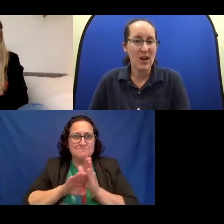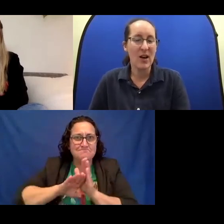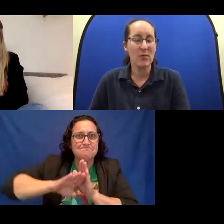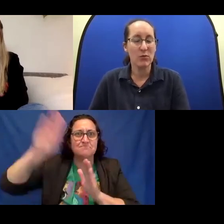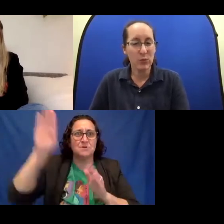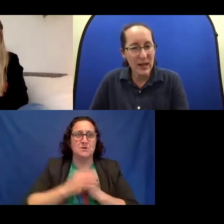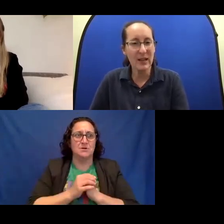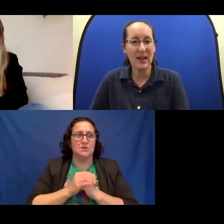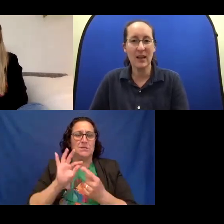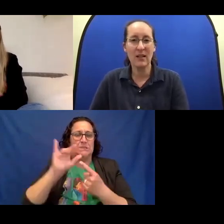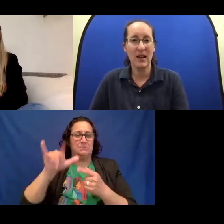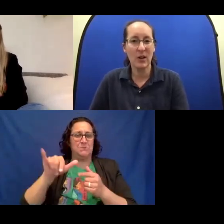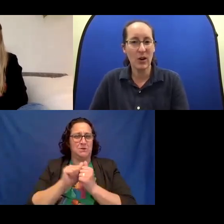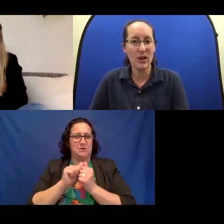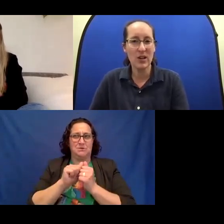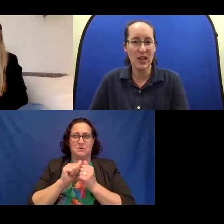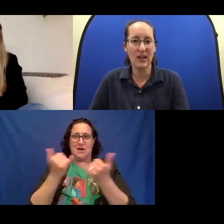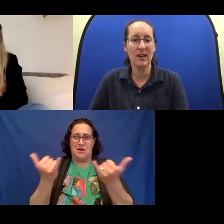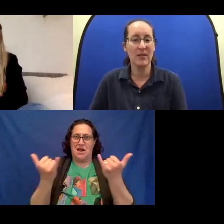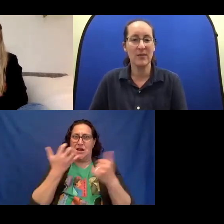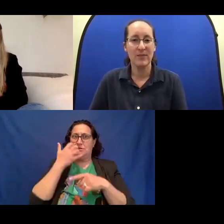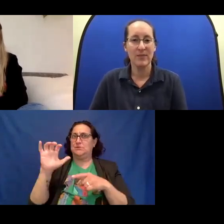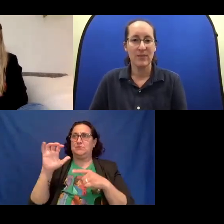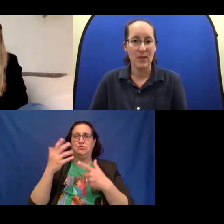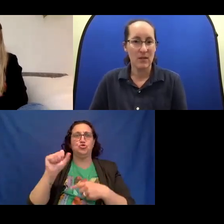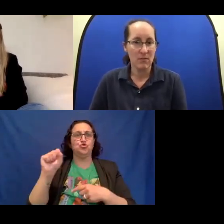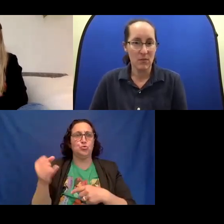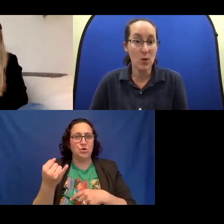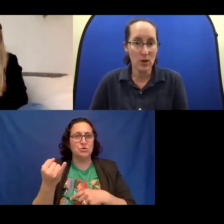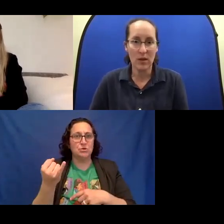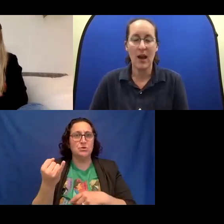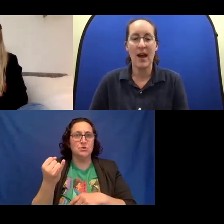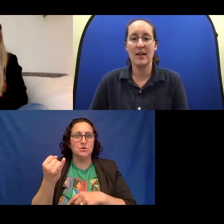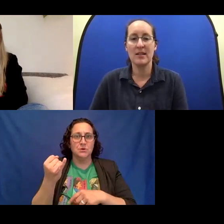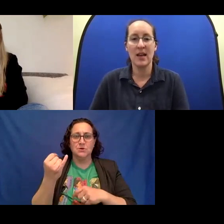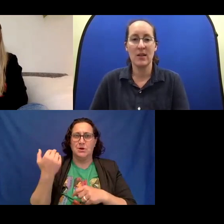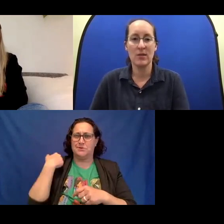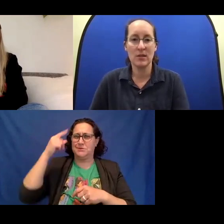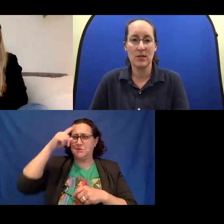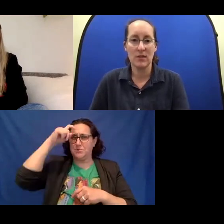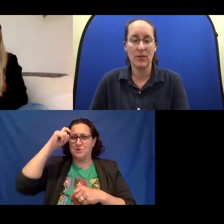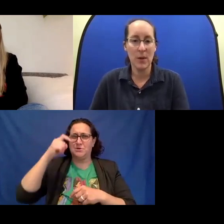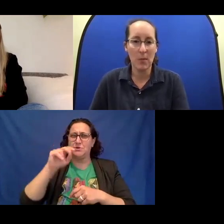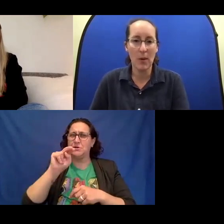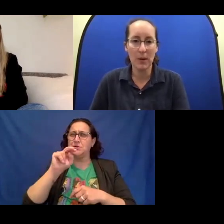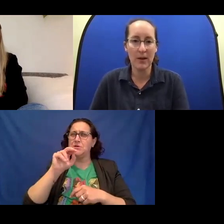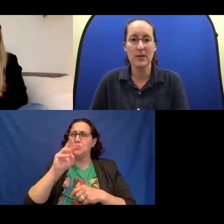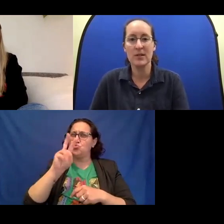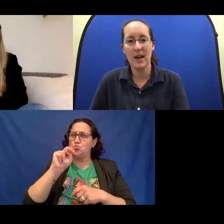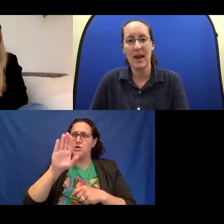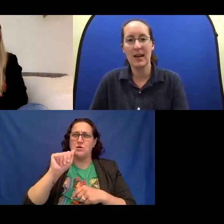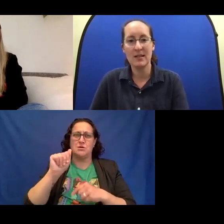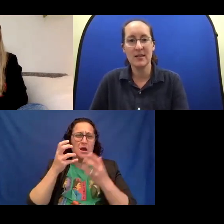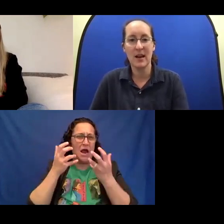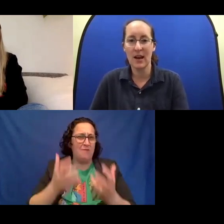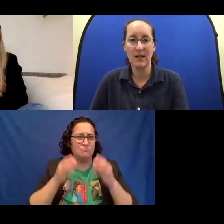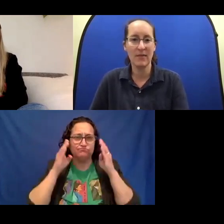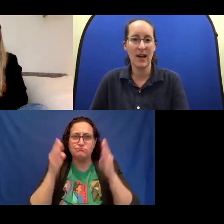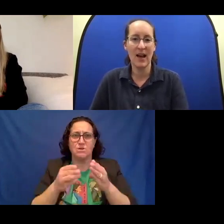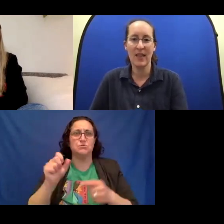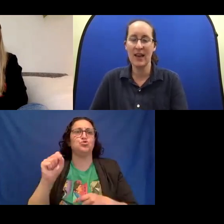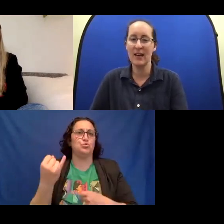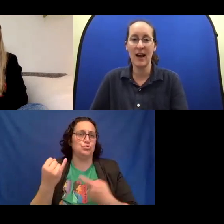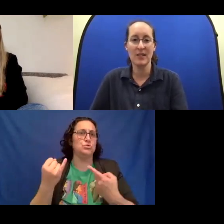they're really encouraging youth and those female ballplayers, and then I've seen